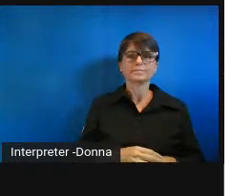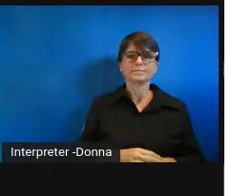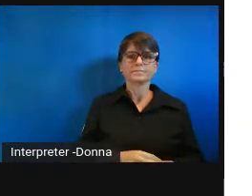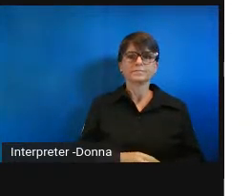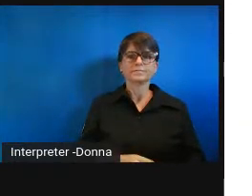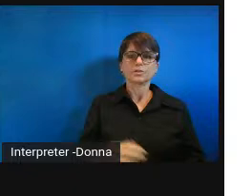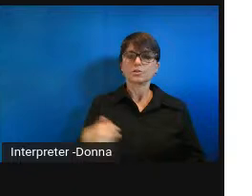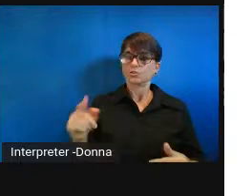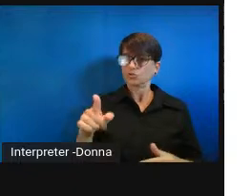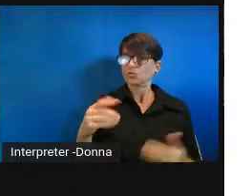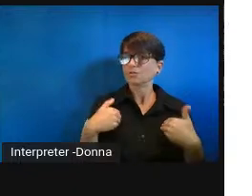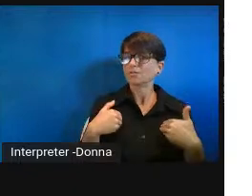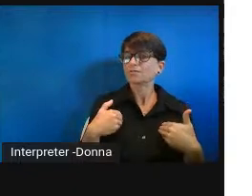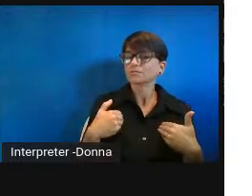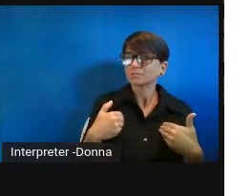There is a similar tool for the Belgian government .